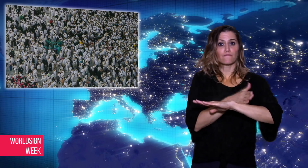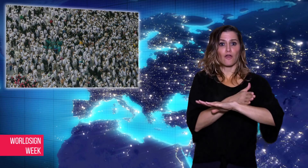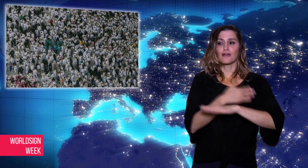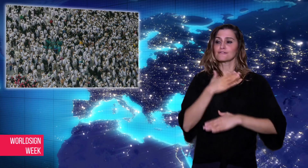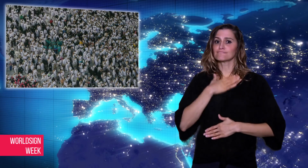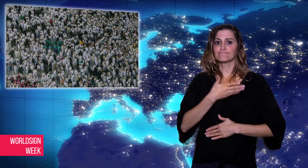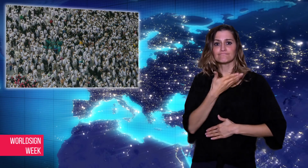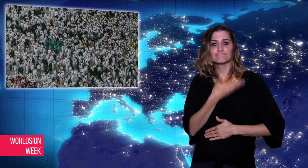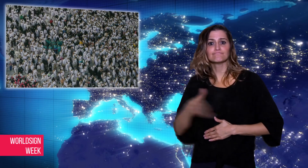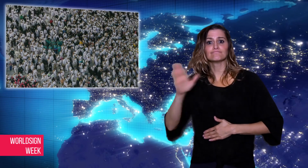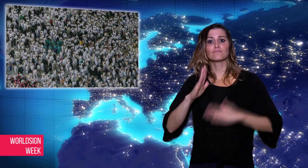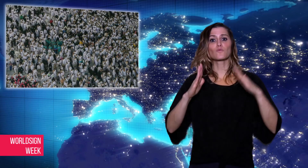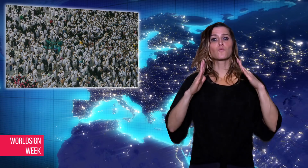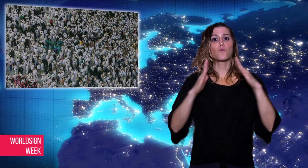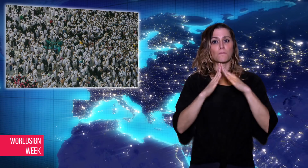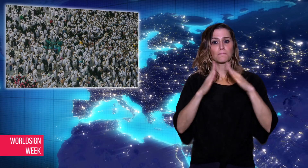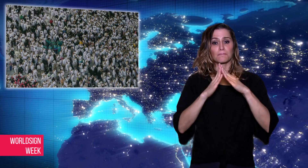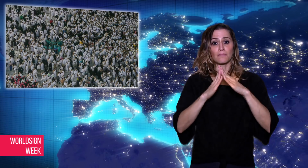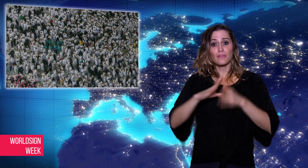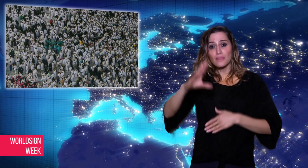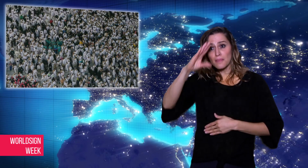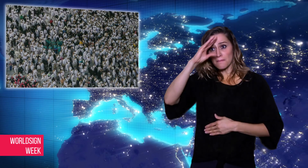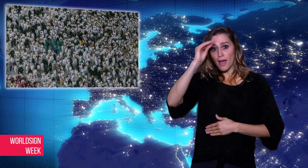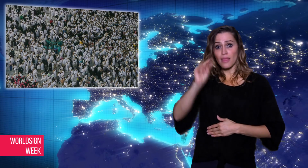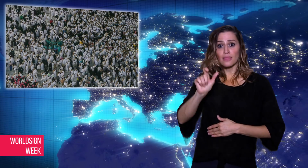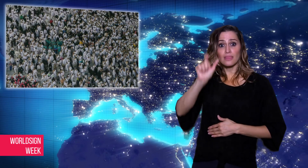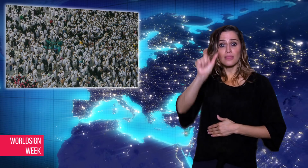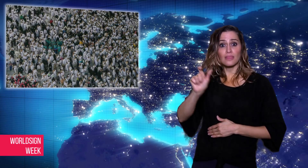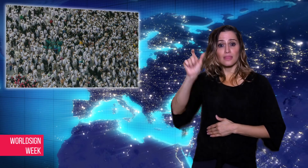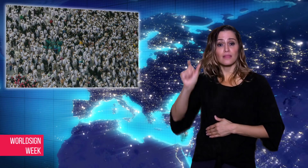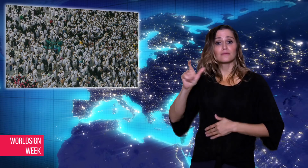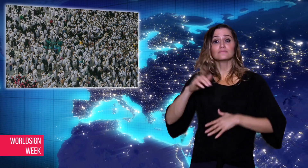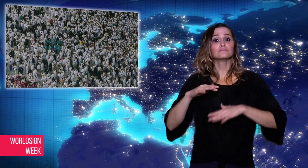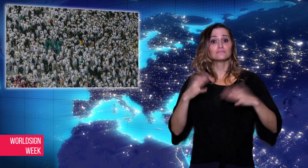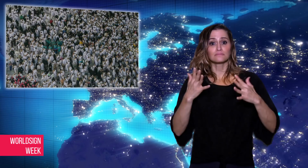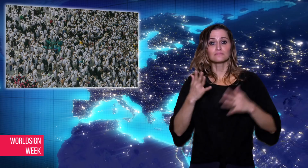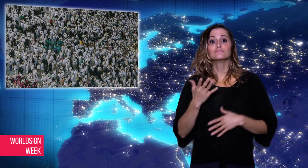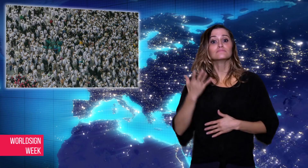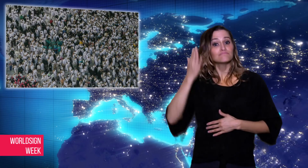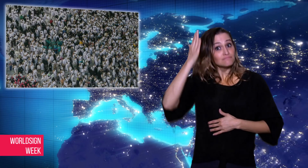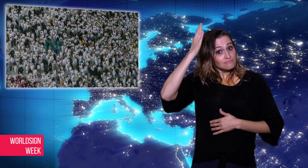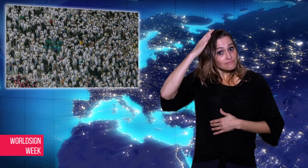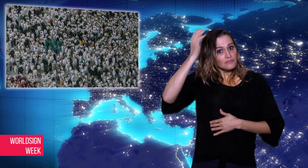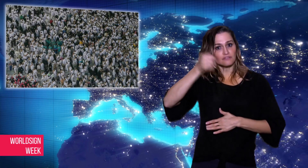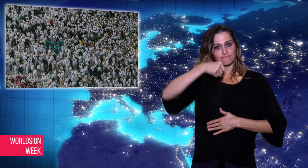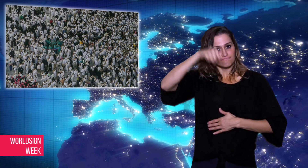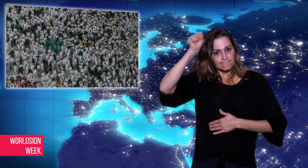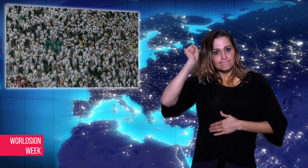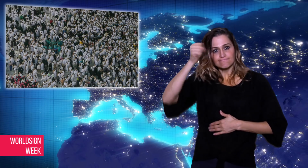and women cut locks of hair